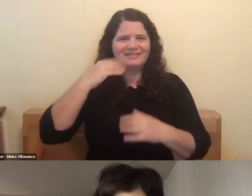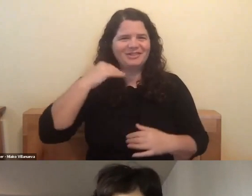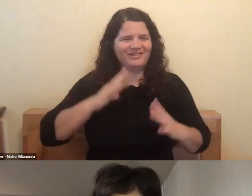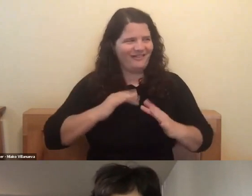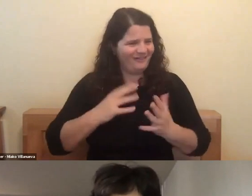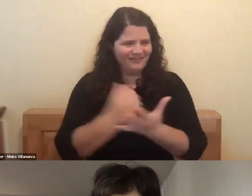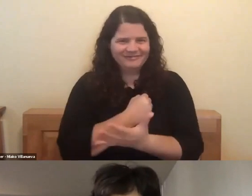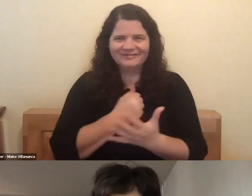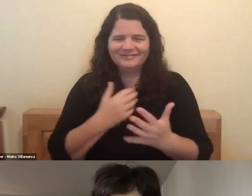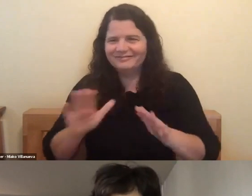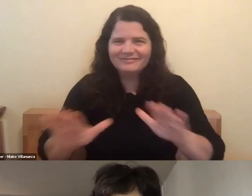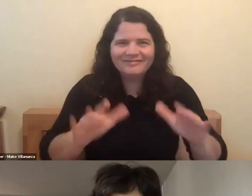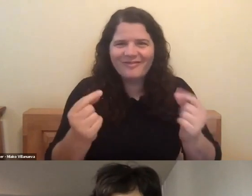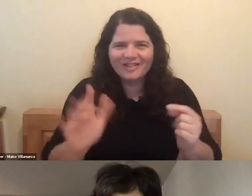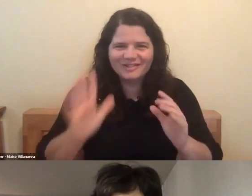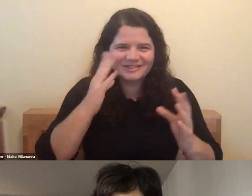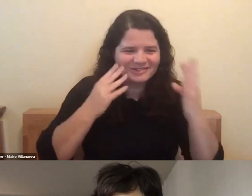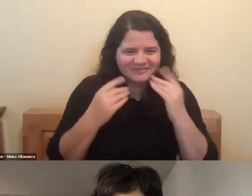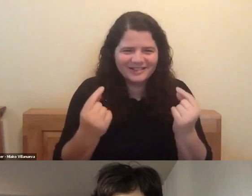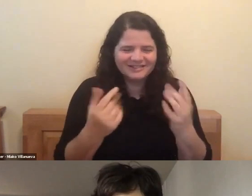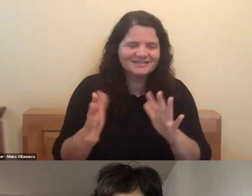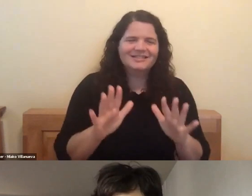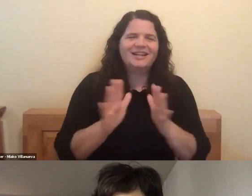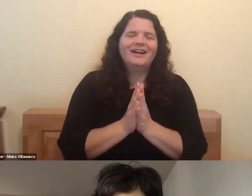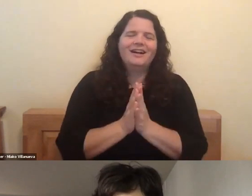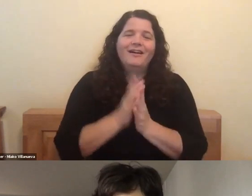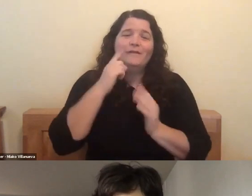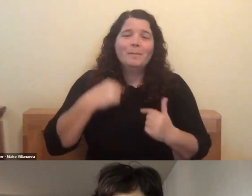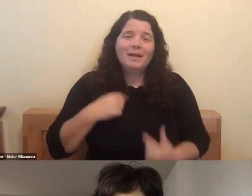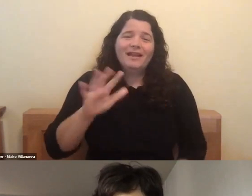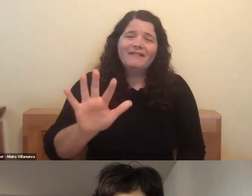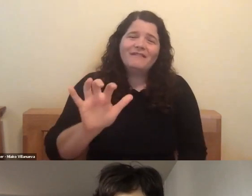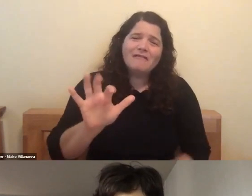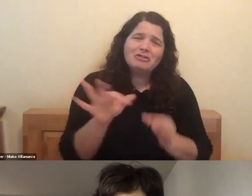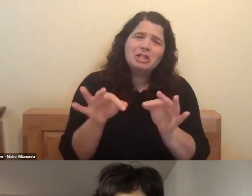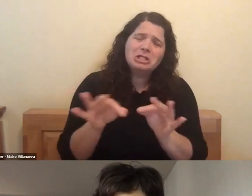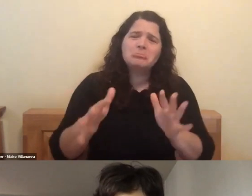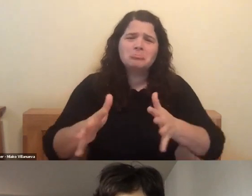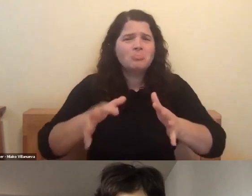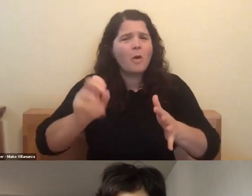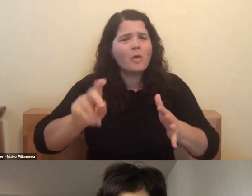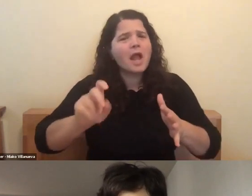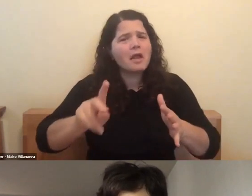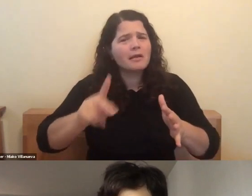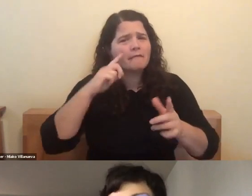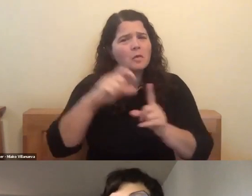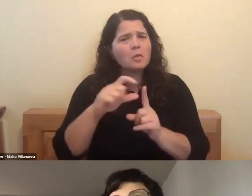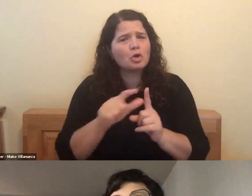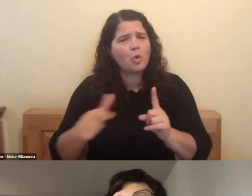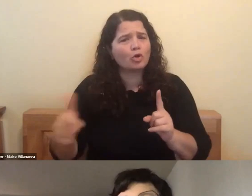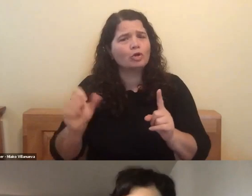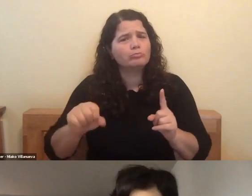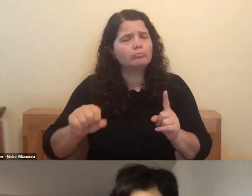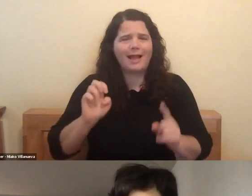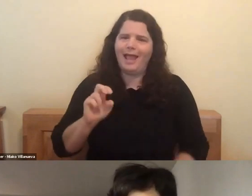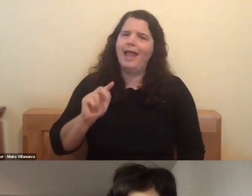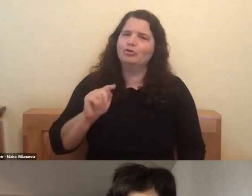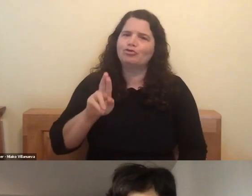and so yeah for me 500 sentences would be okay for world order entropy at least or maybe not